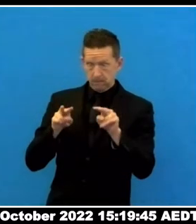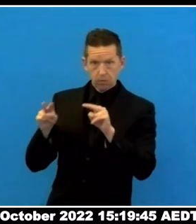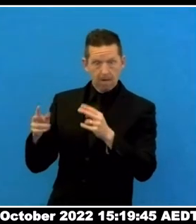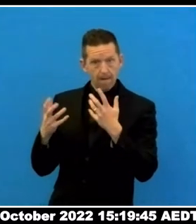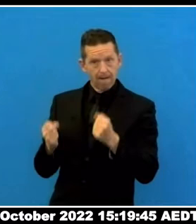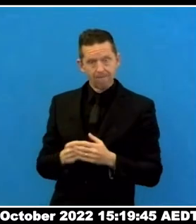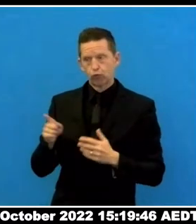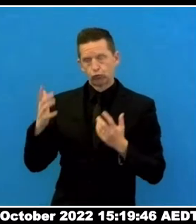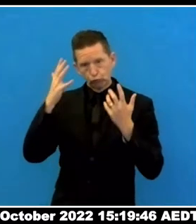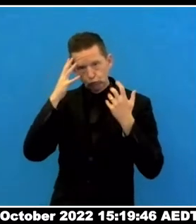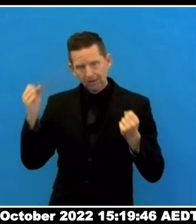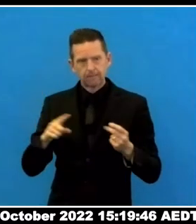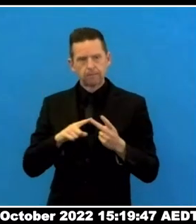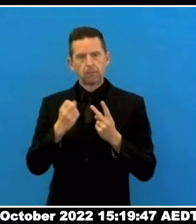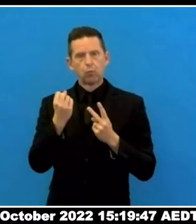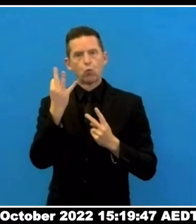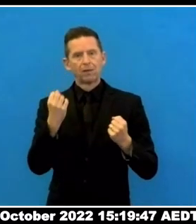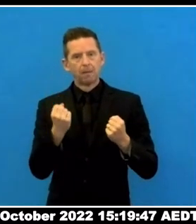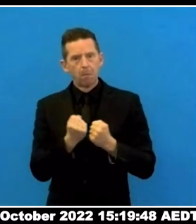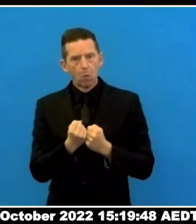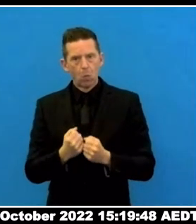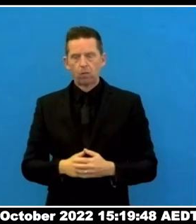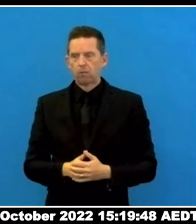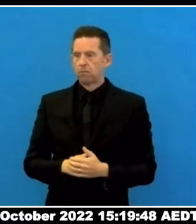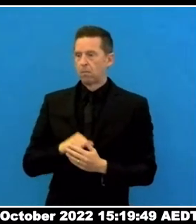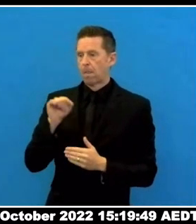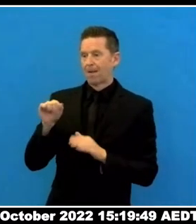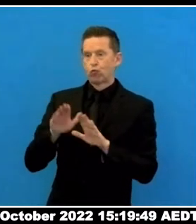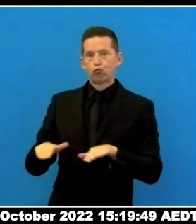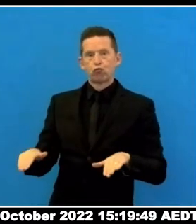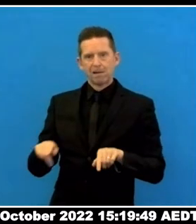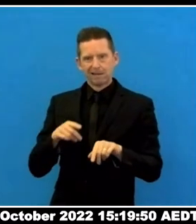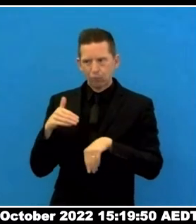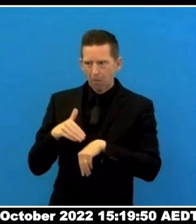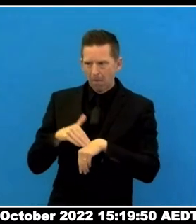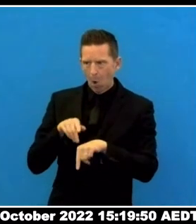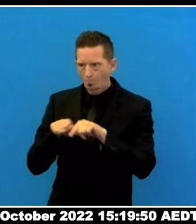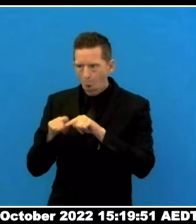No support. Their children with learning journey, even some of them,